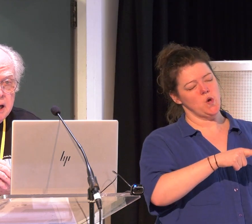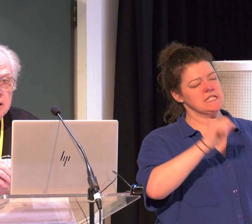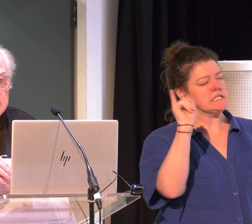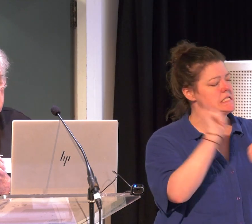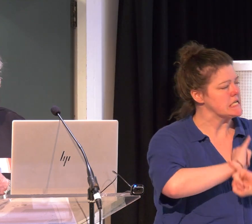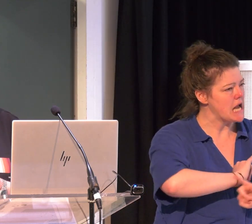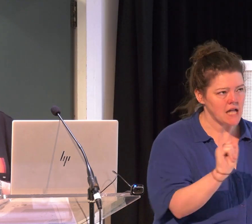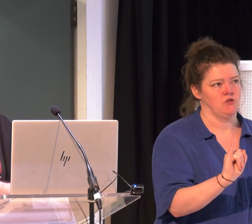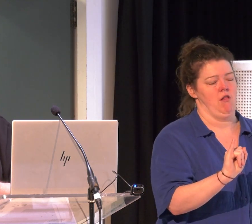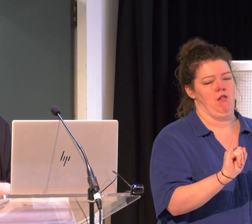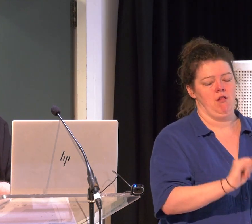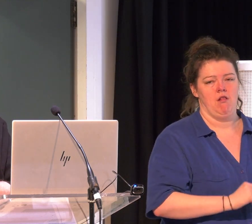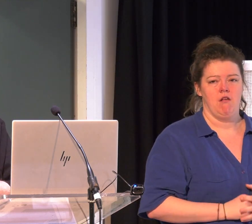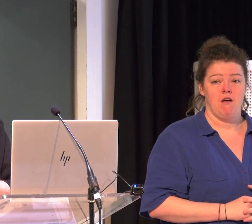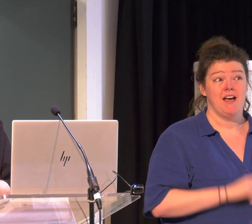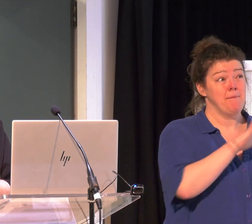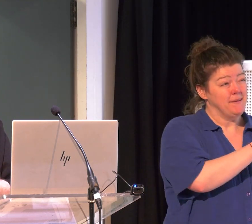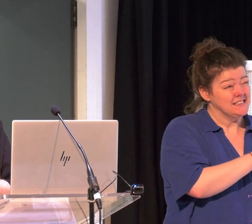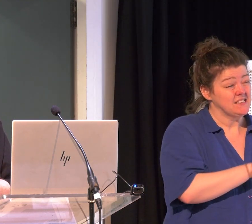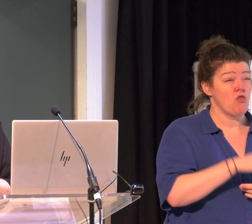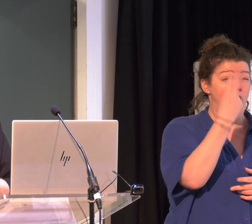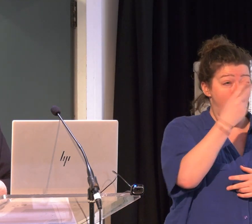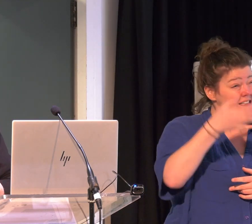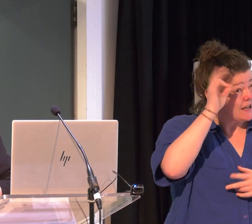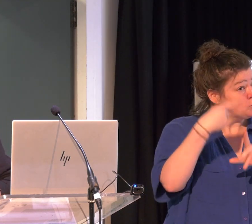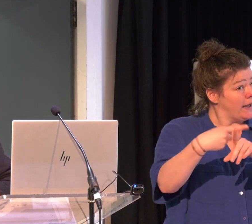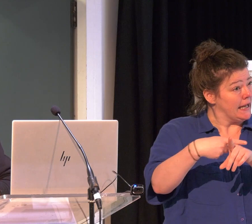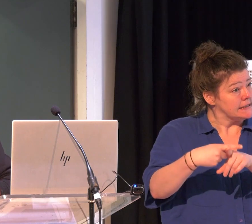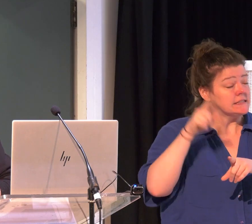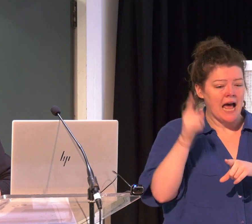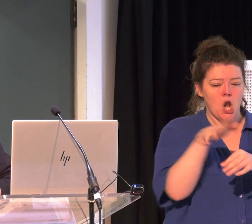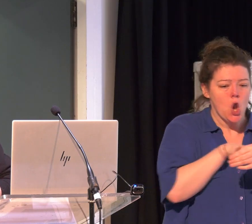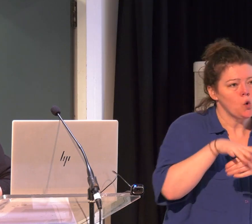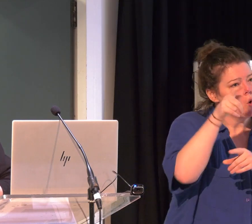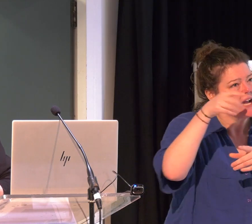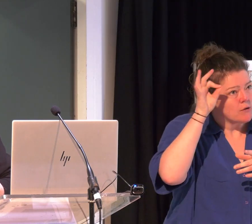And it's made the job of the Arts Council and the local councils incredibly difficult